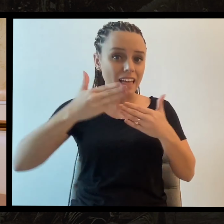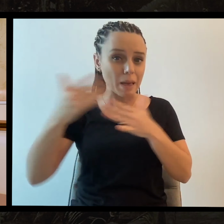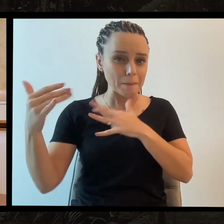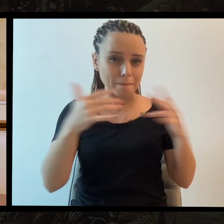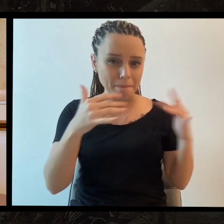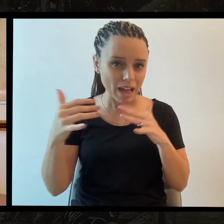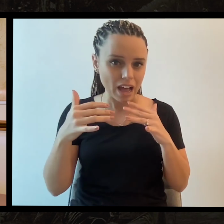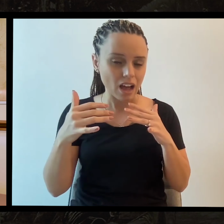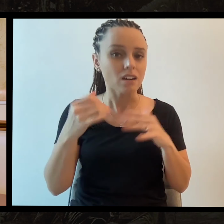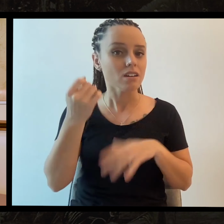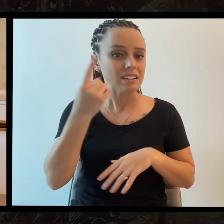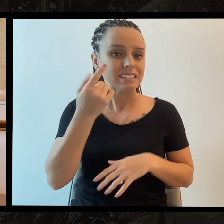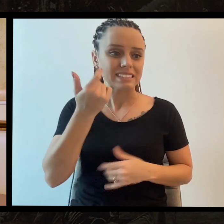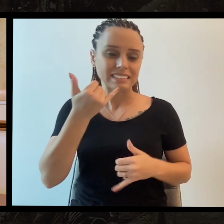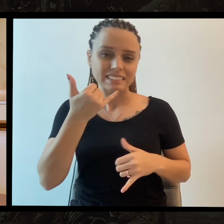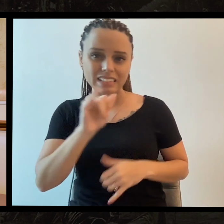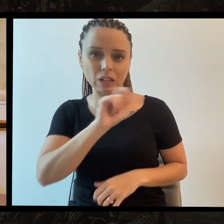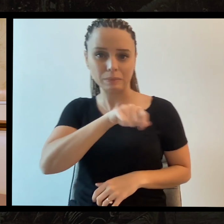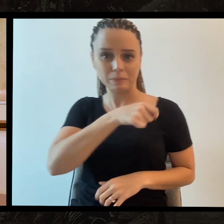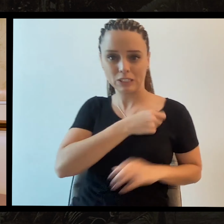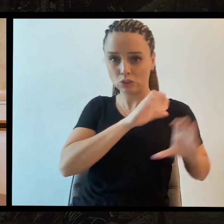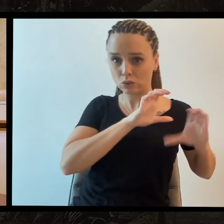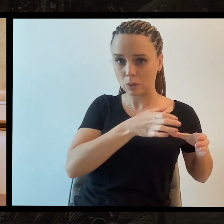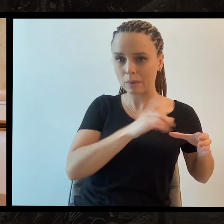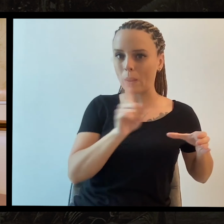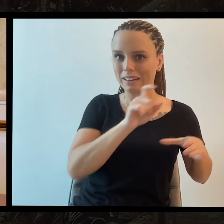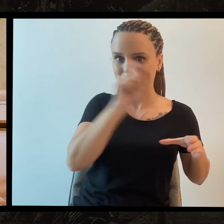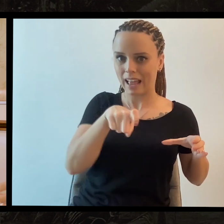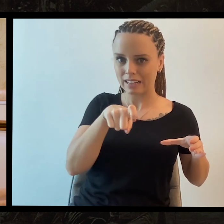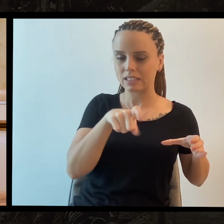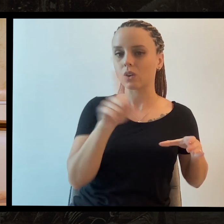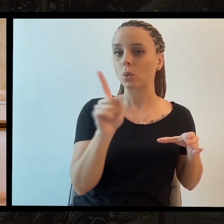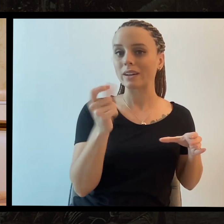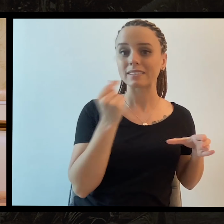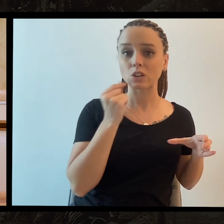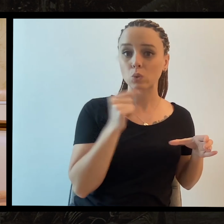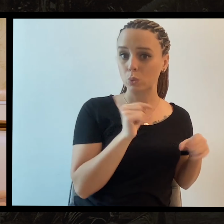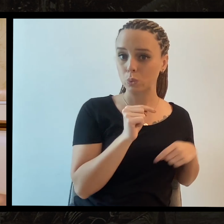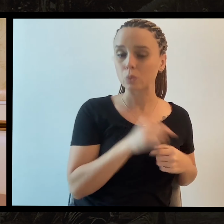there's still a Mexican army loyal to Santa Anna in Texas. Its based back in San Antonio.